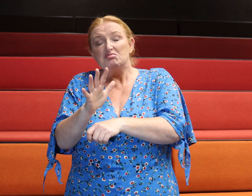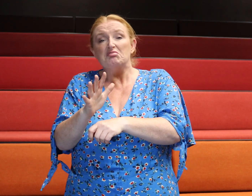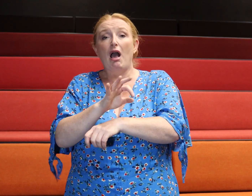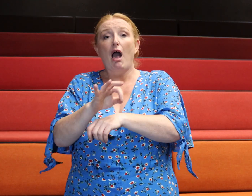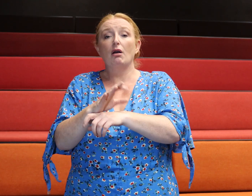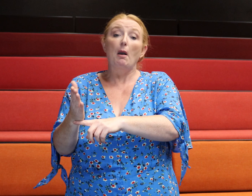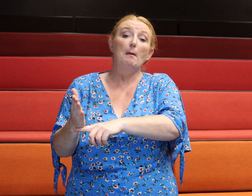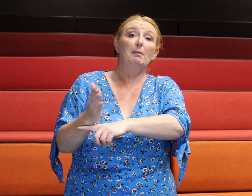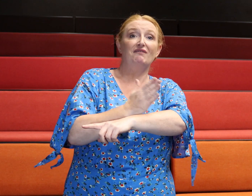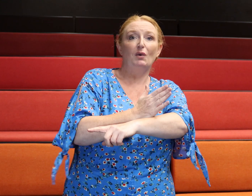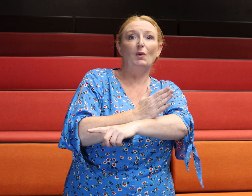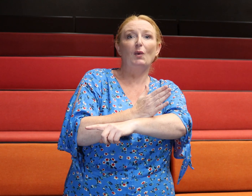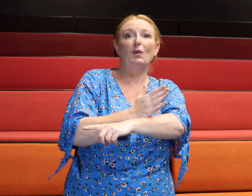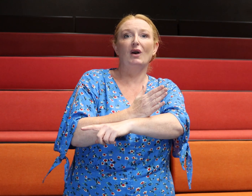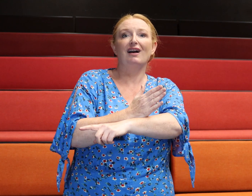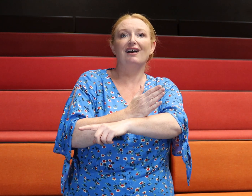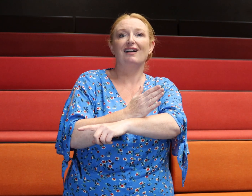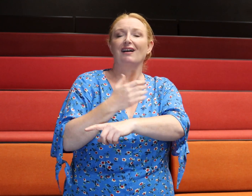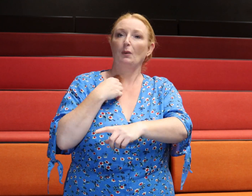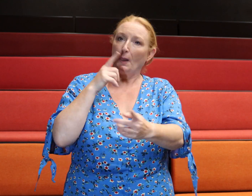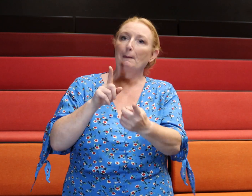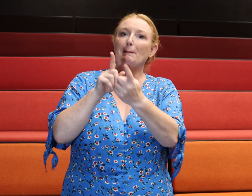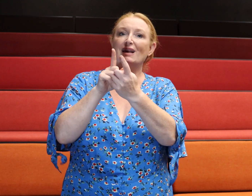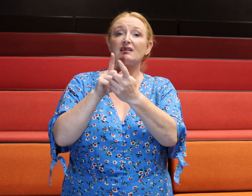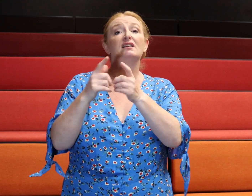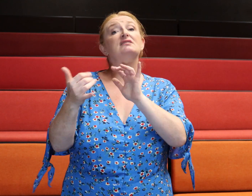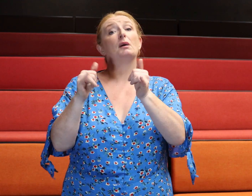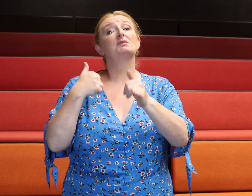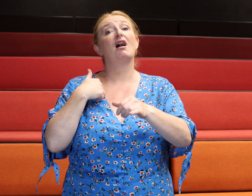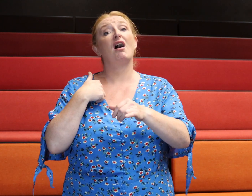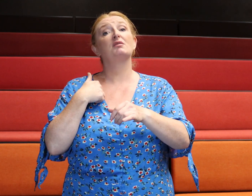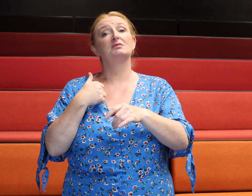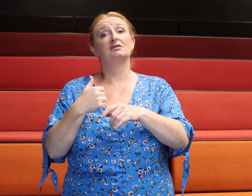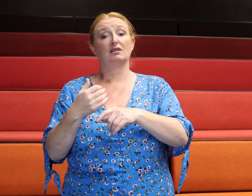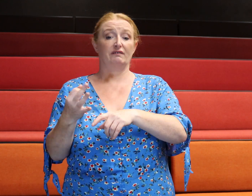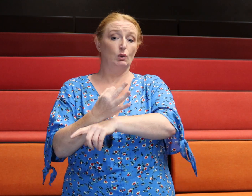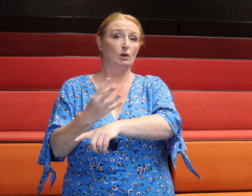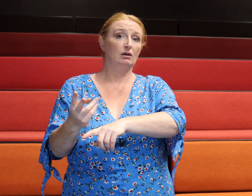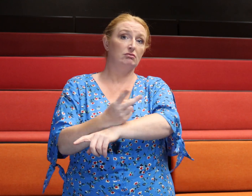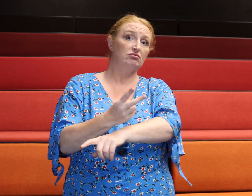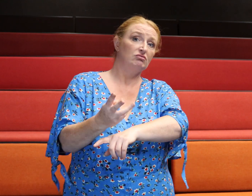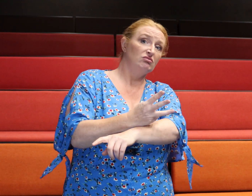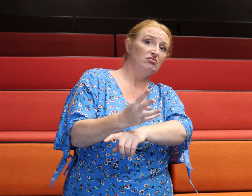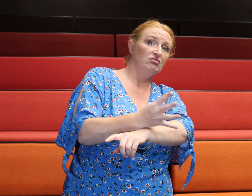If I haven't already met them at a point where I've gone to see a show rehearsal watch,